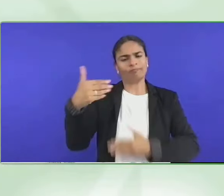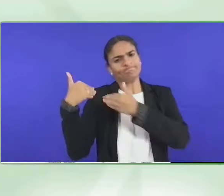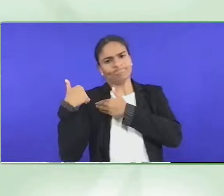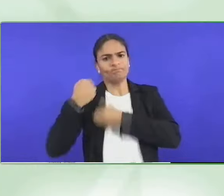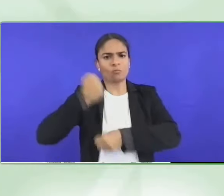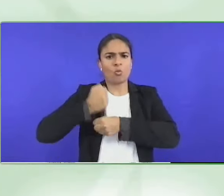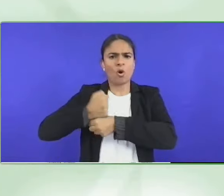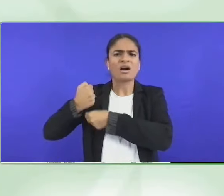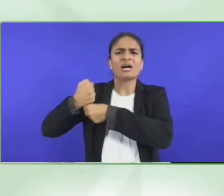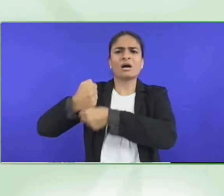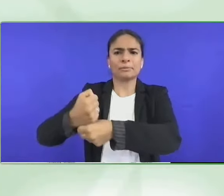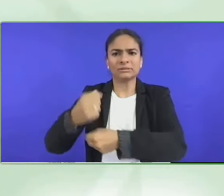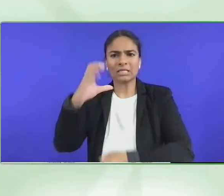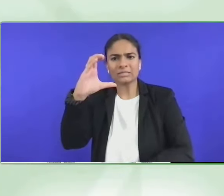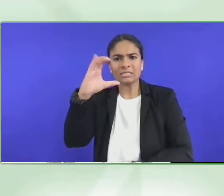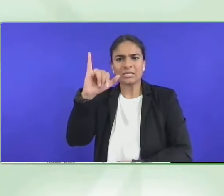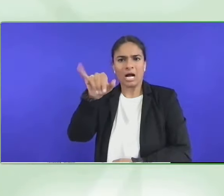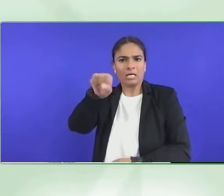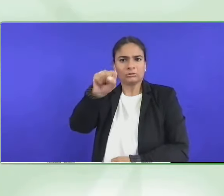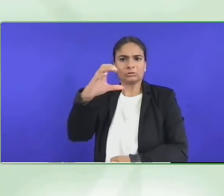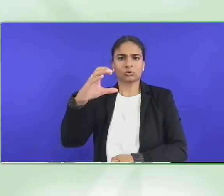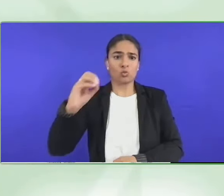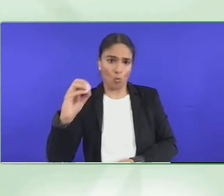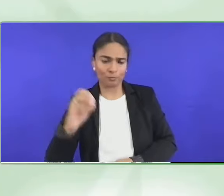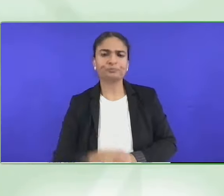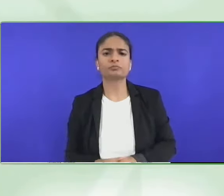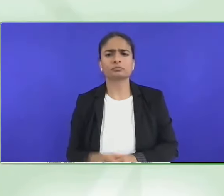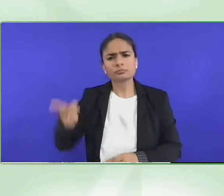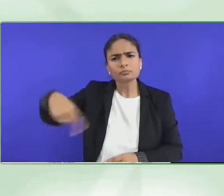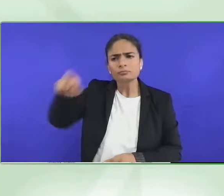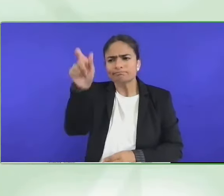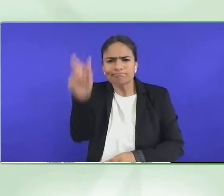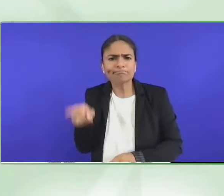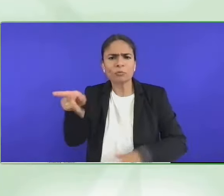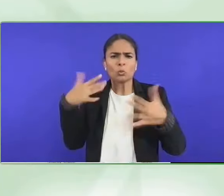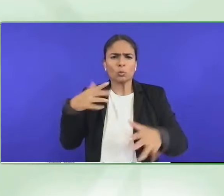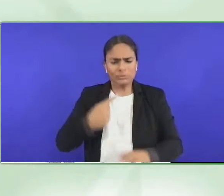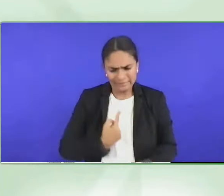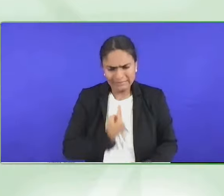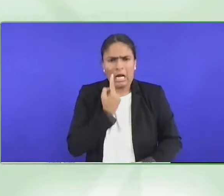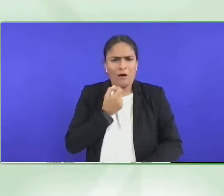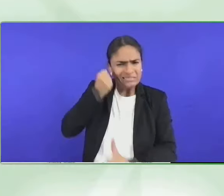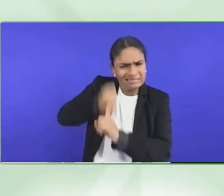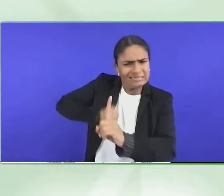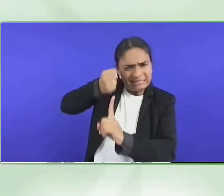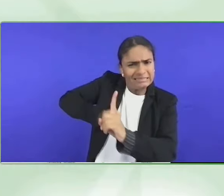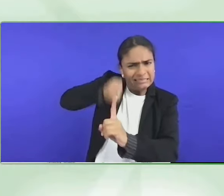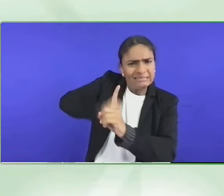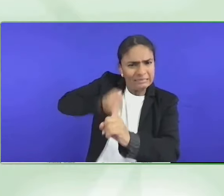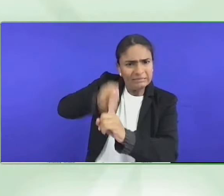One thing I would be curious from you, Susan, you know why this is so important to the brand.